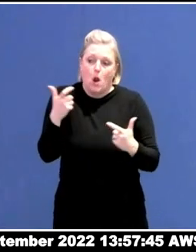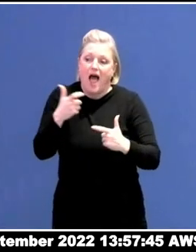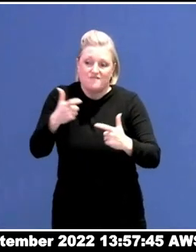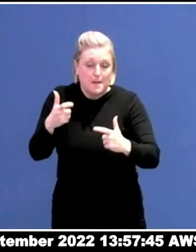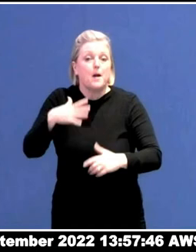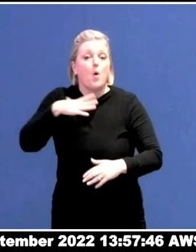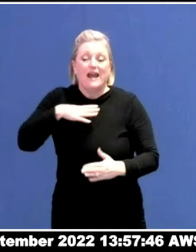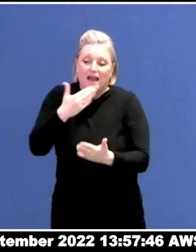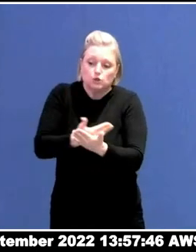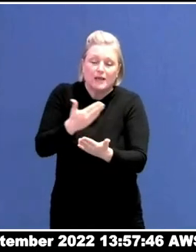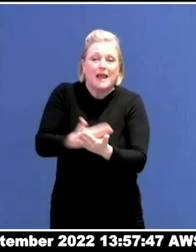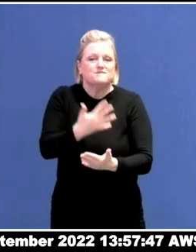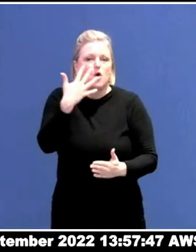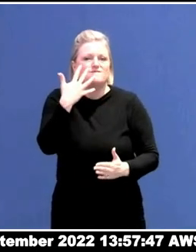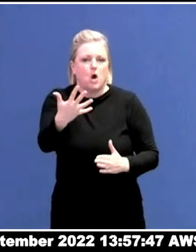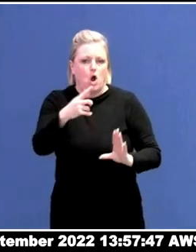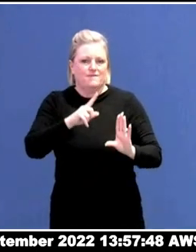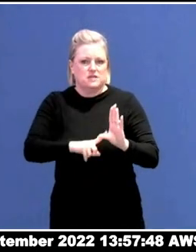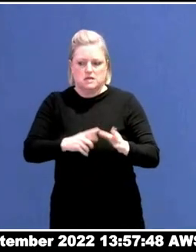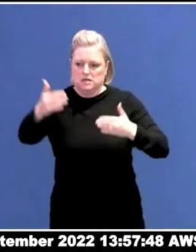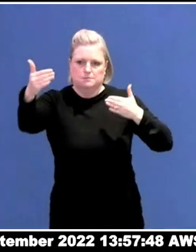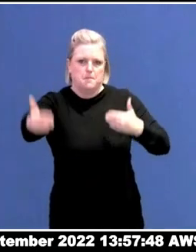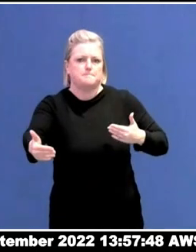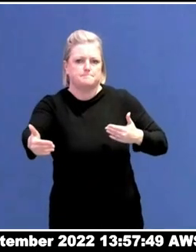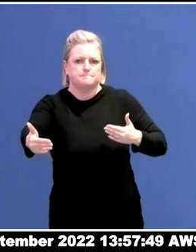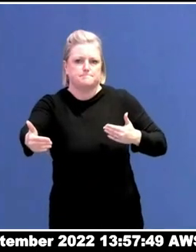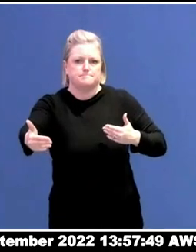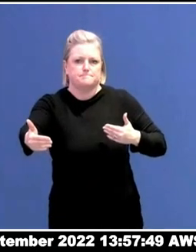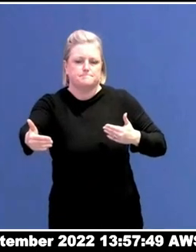vulnerable people can actually have some accountability.